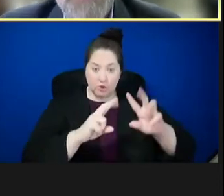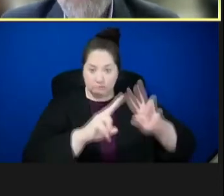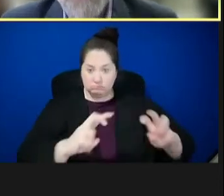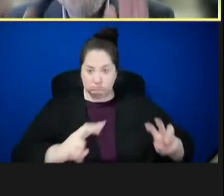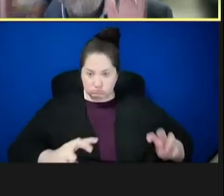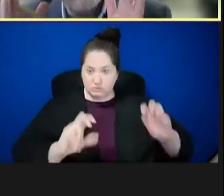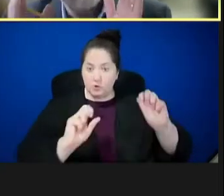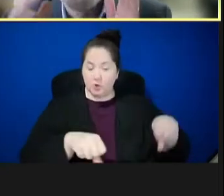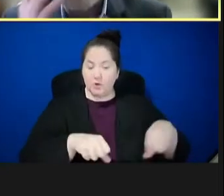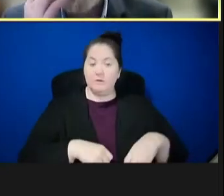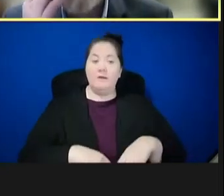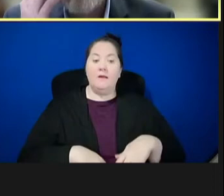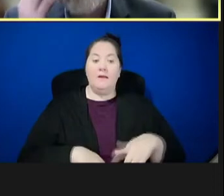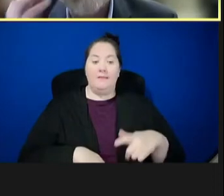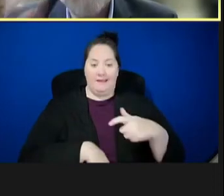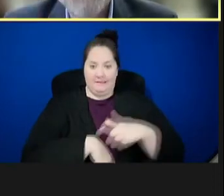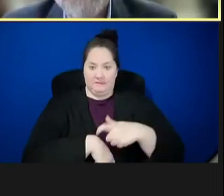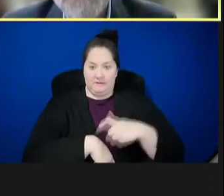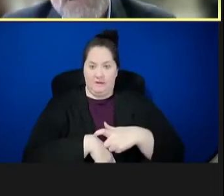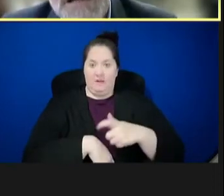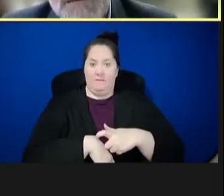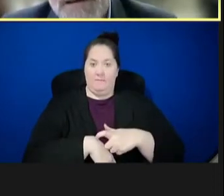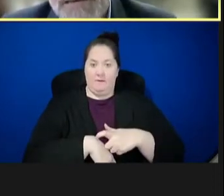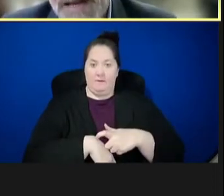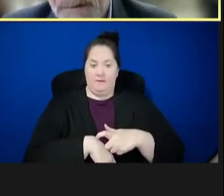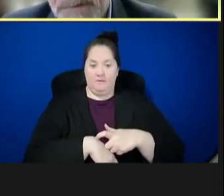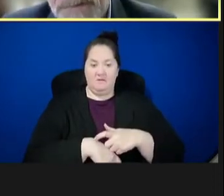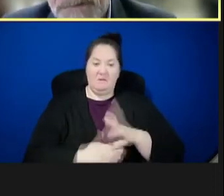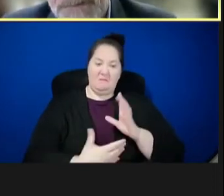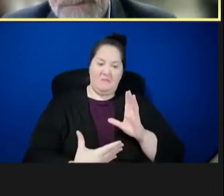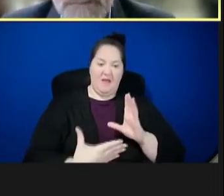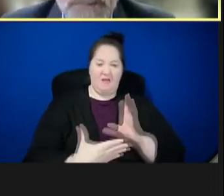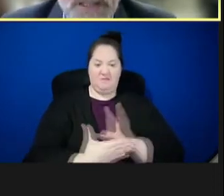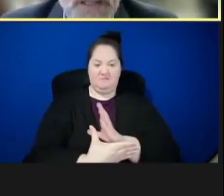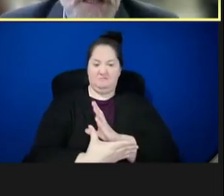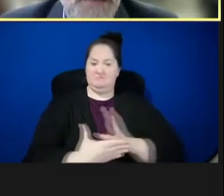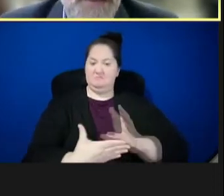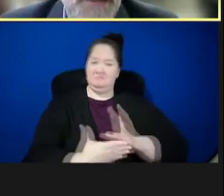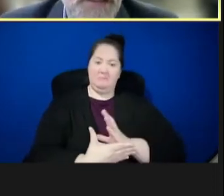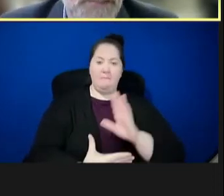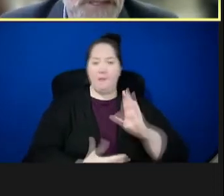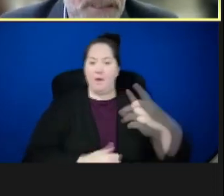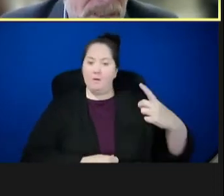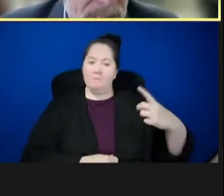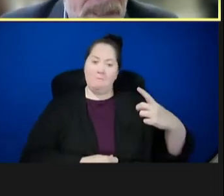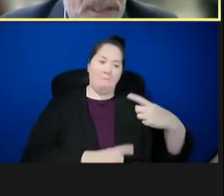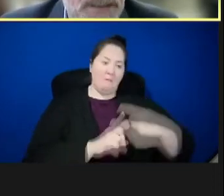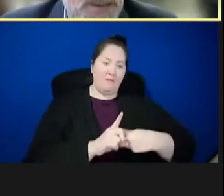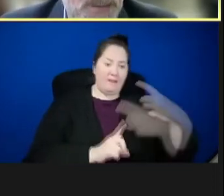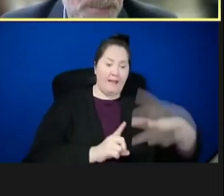That time window, the industry median is about a month and a half. The best in class industry